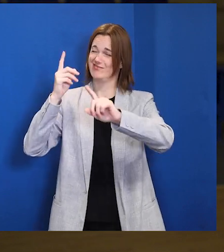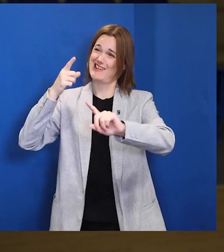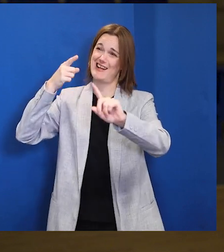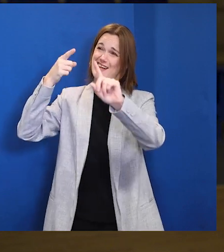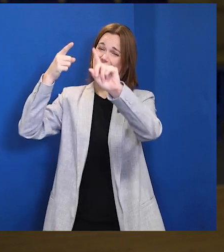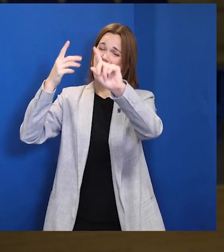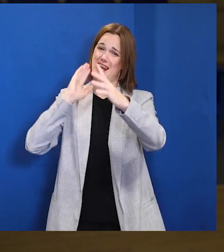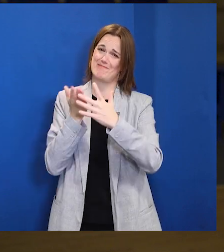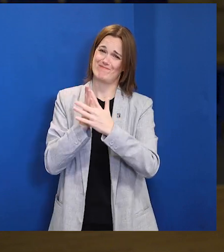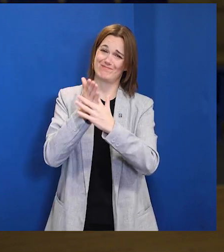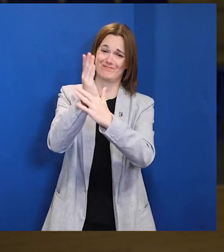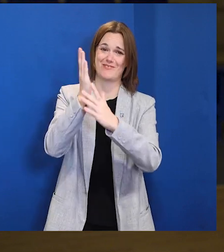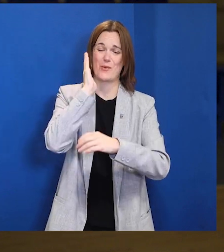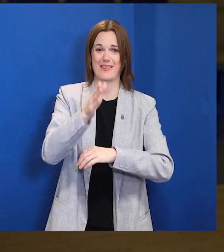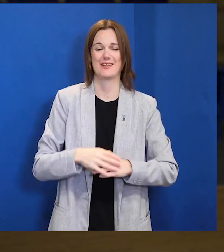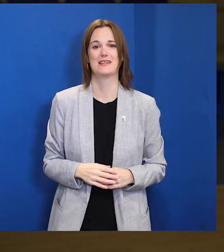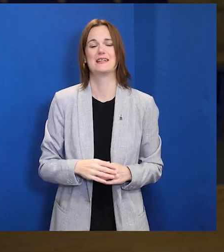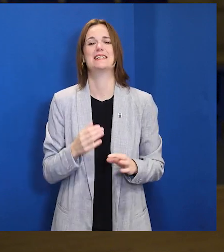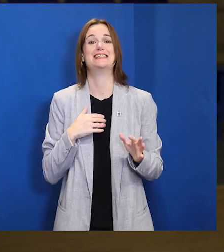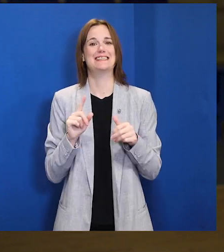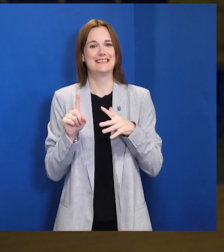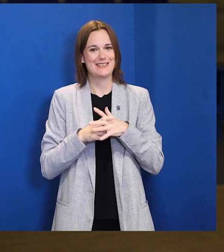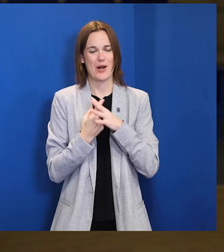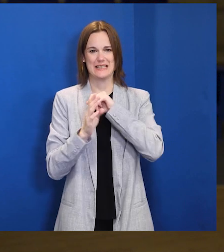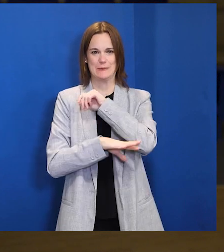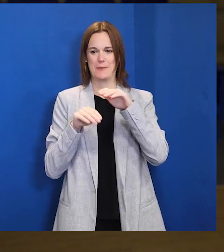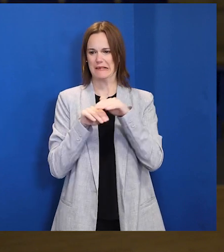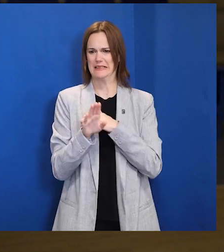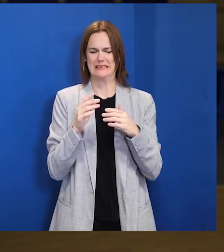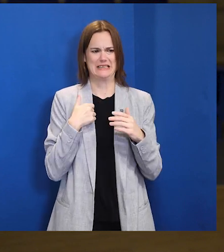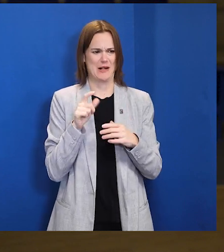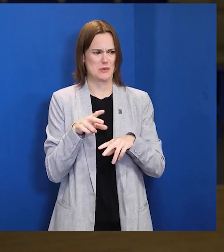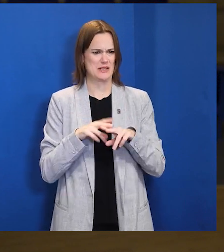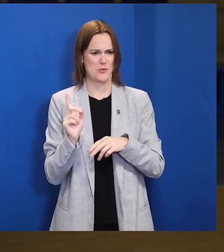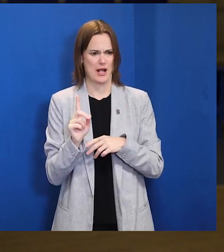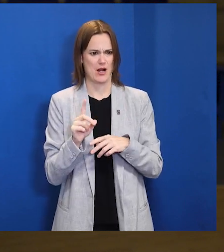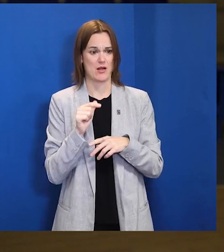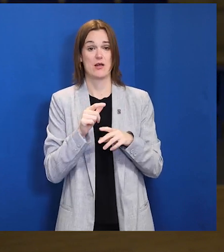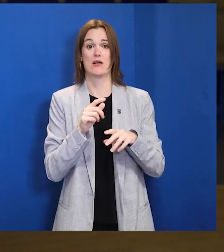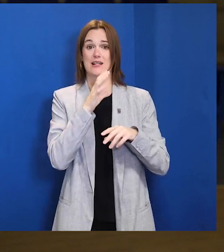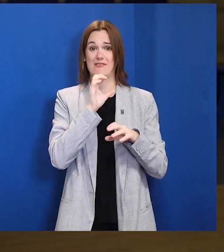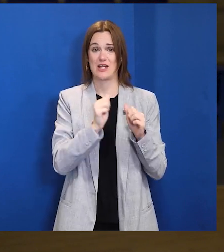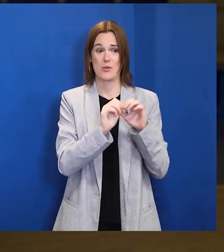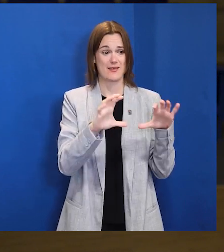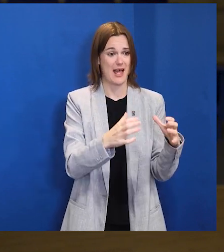very hot and I push myself to achieve them. The first couple of months I wasn't sure if I was to sit in the cafeteria